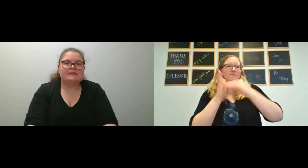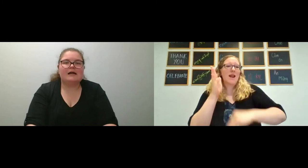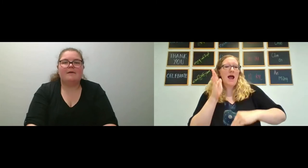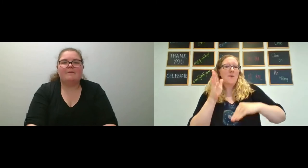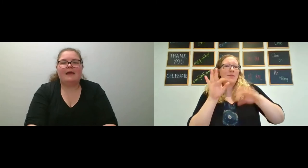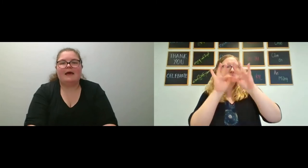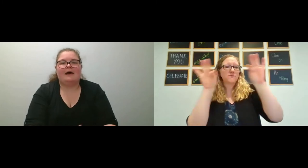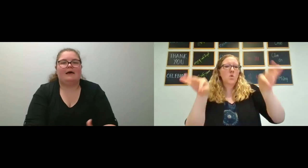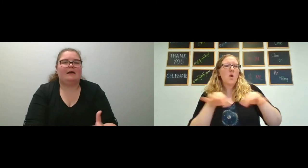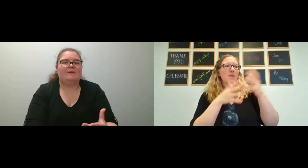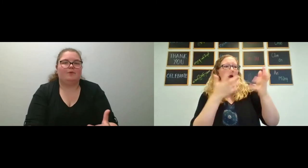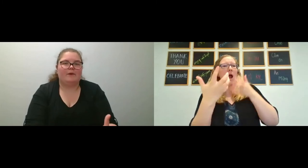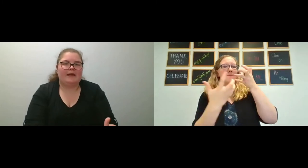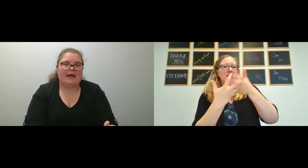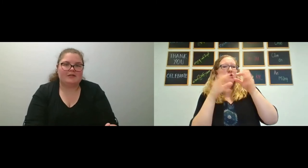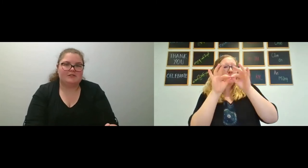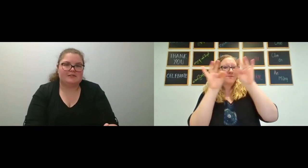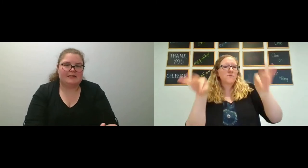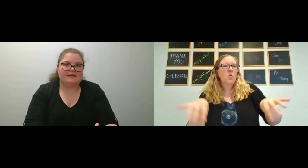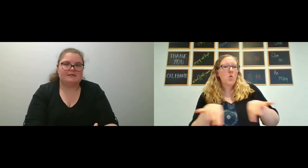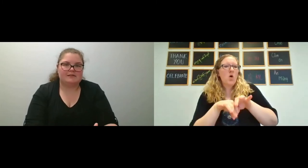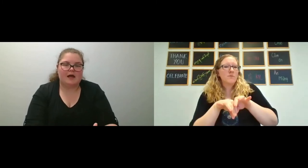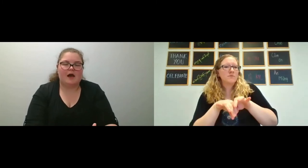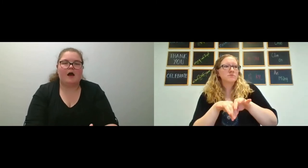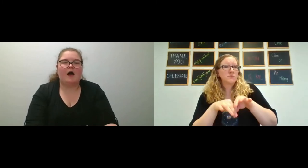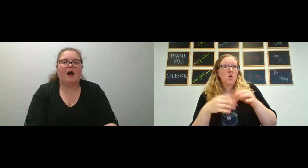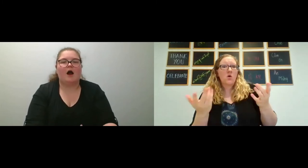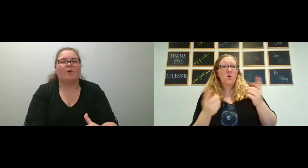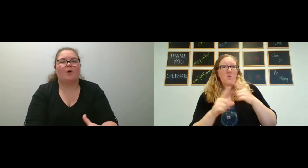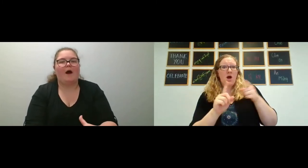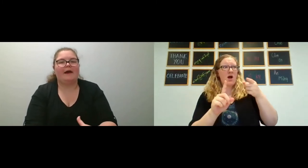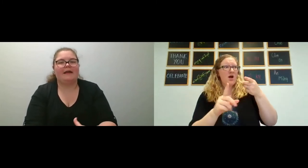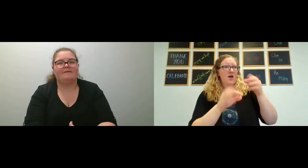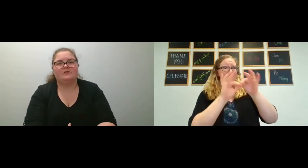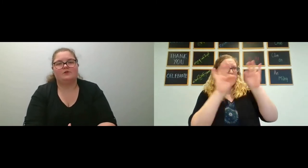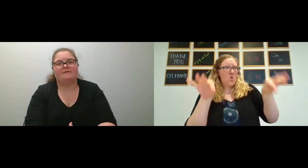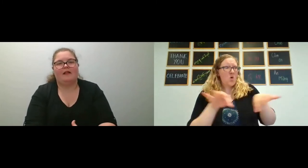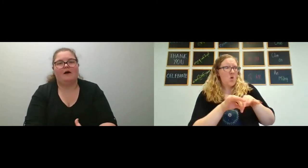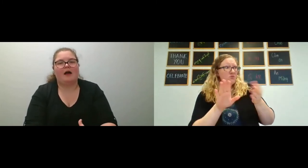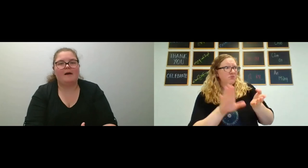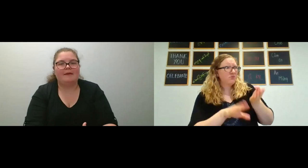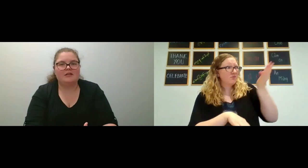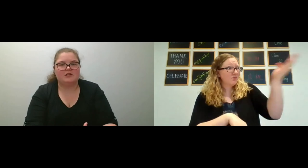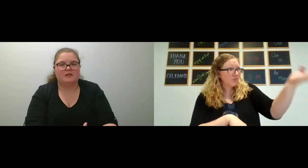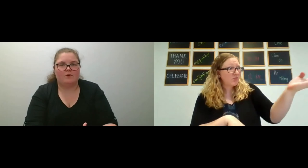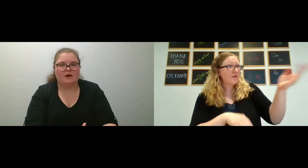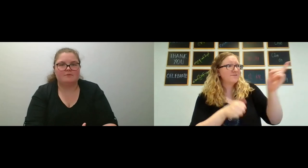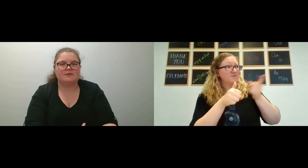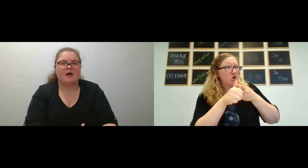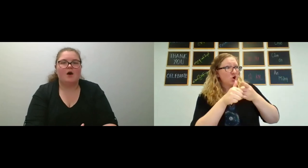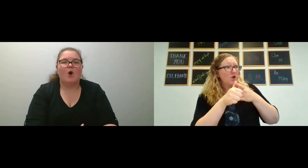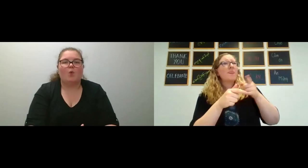Some employee agencies are requiring individuals to fill out accommodation forms.